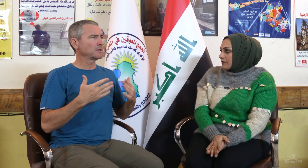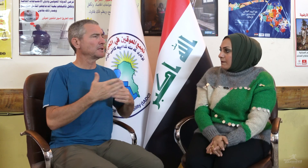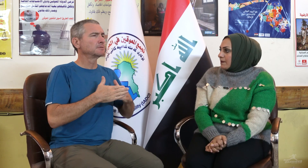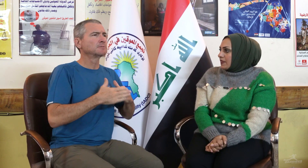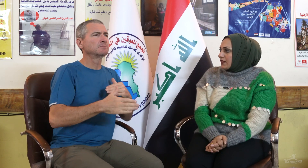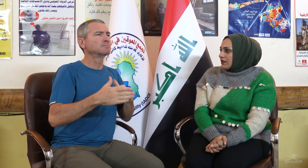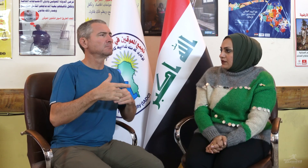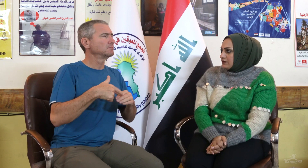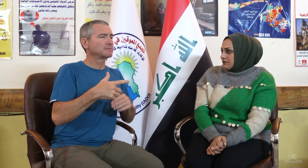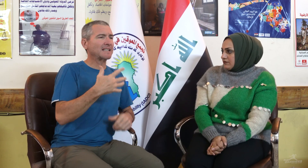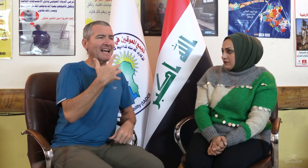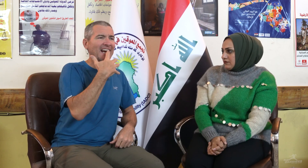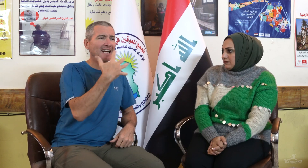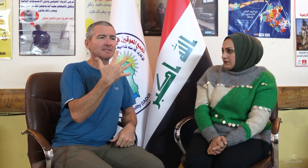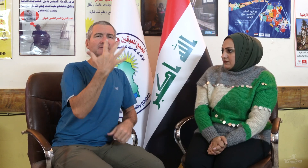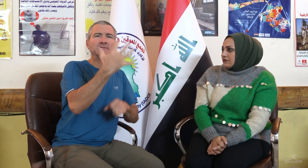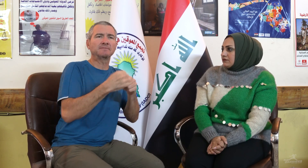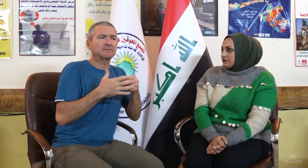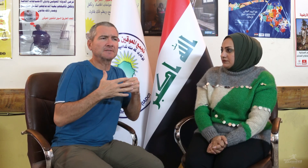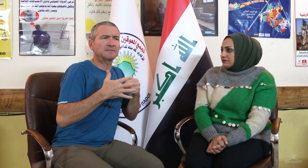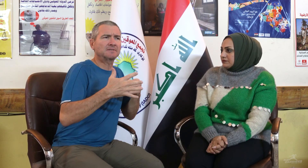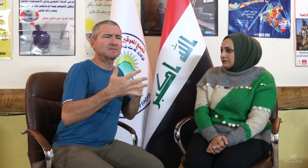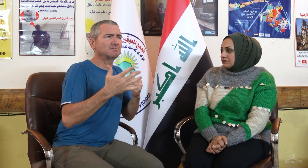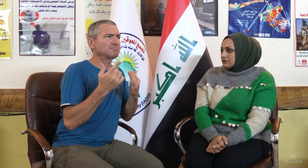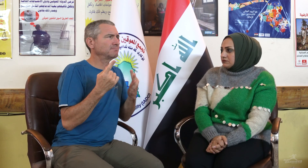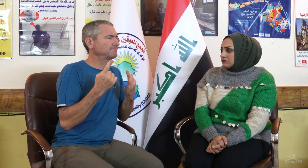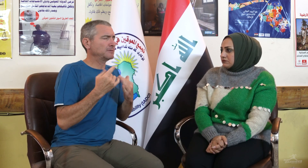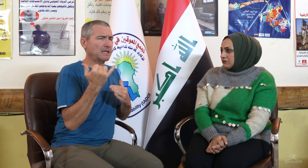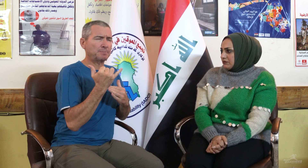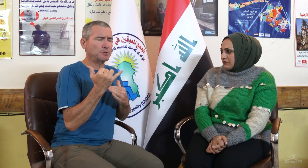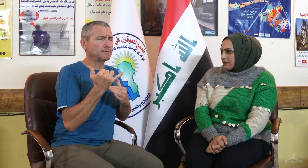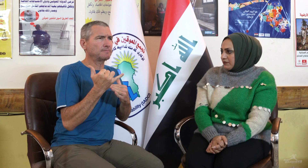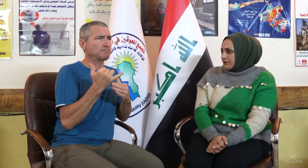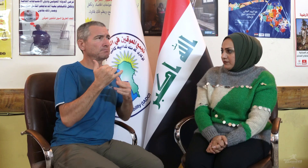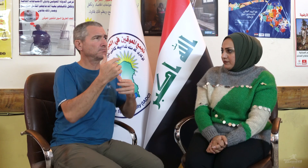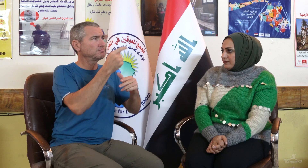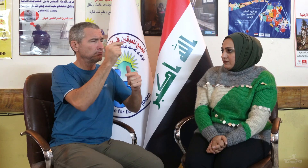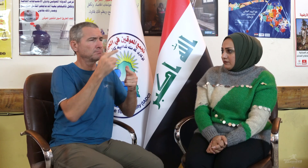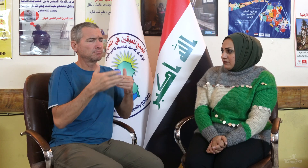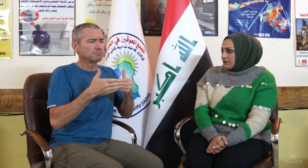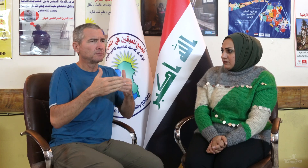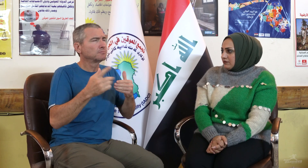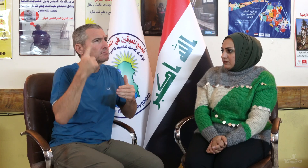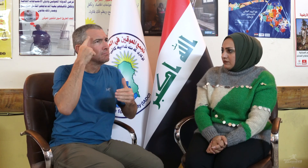do you have a plan for the next five years?